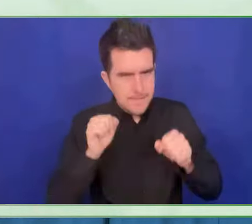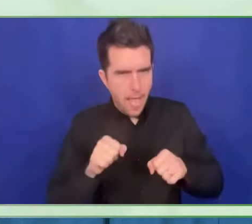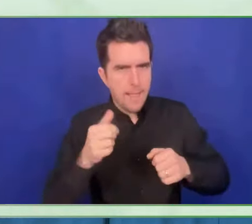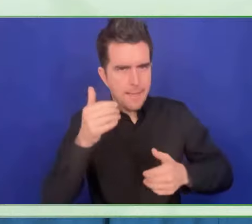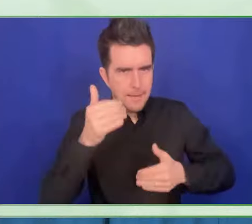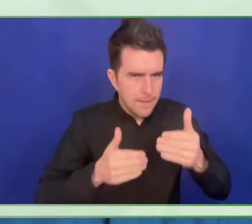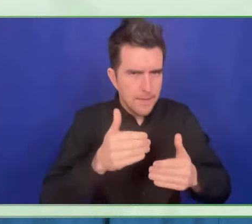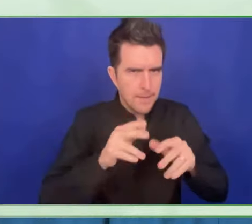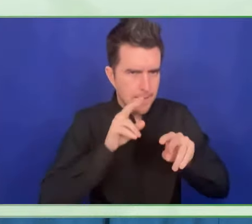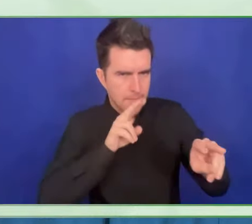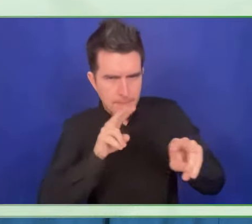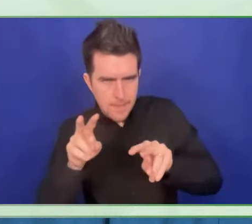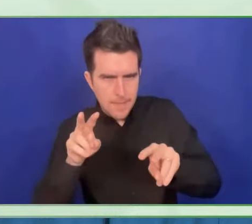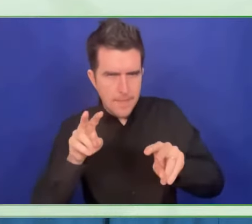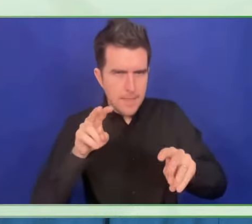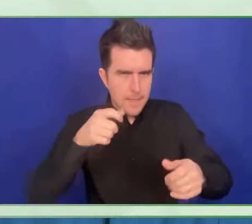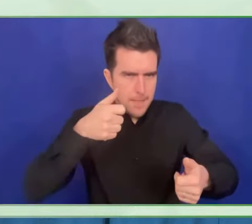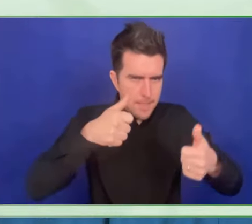next light? Perfect.